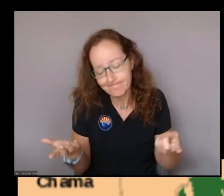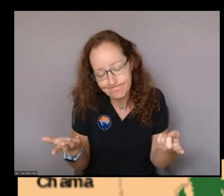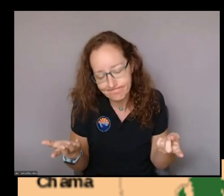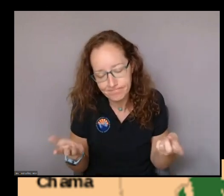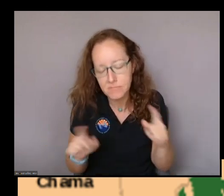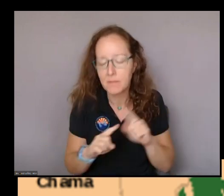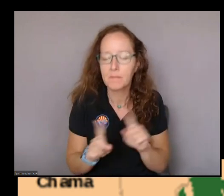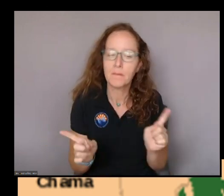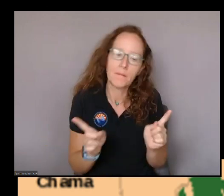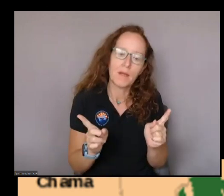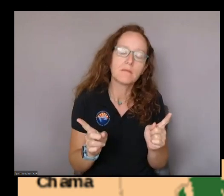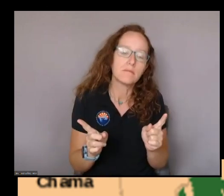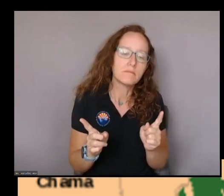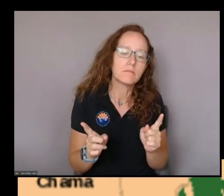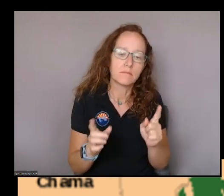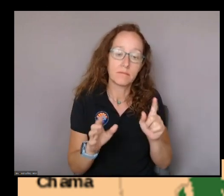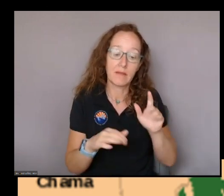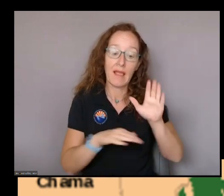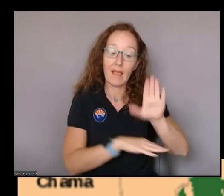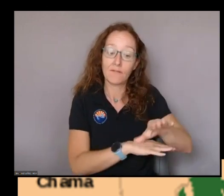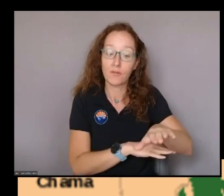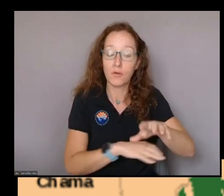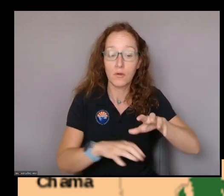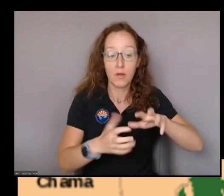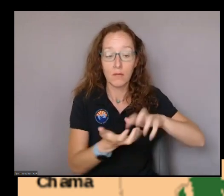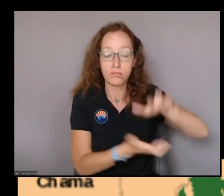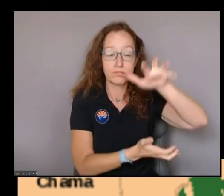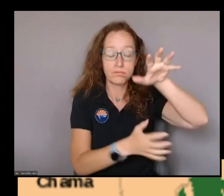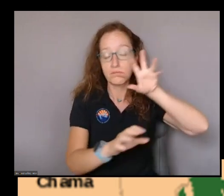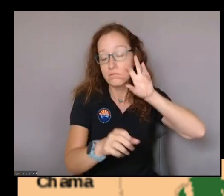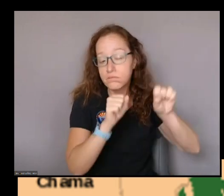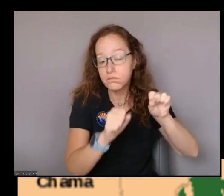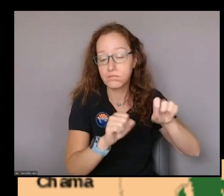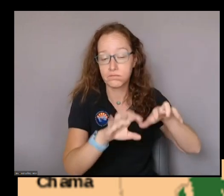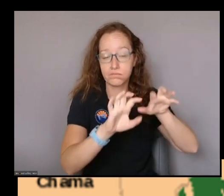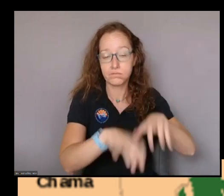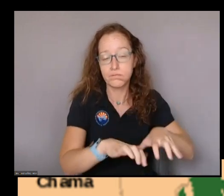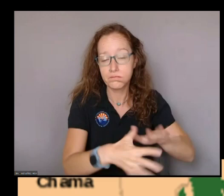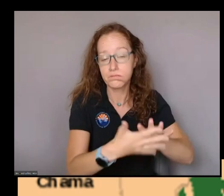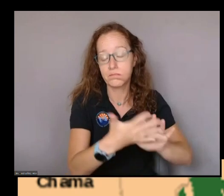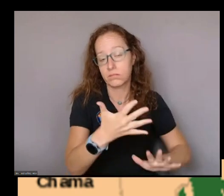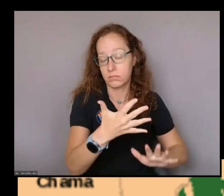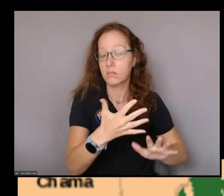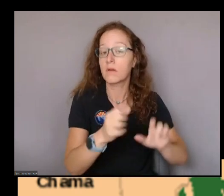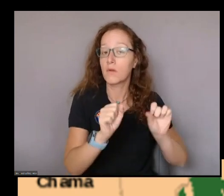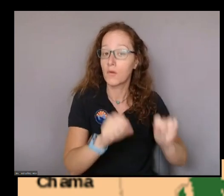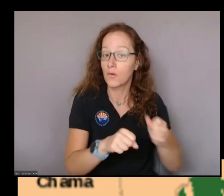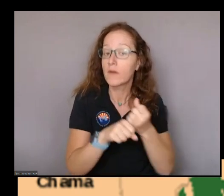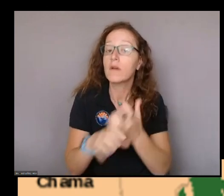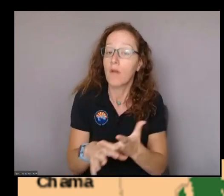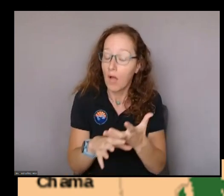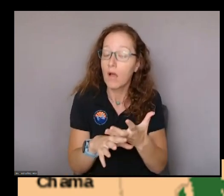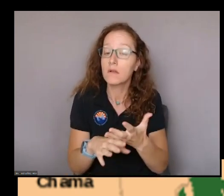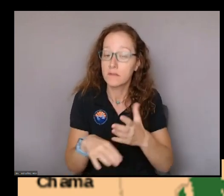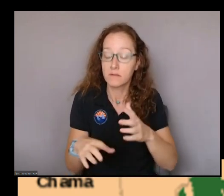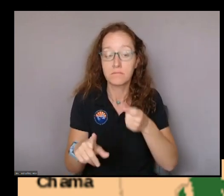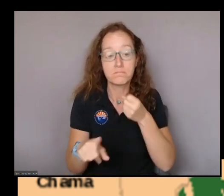we could possibly see flash flooding. So, that is in effect until midnight tonight. So, we do have that Flash Flood Watch